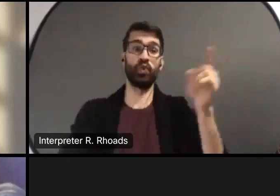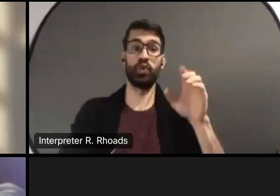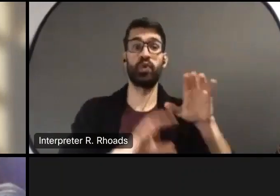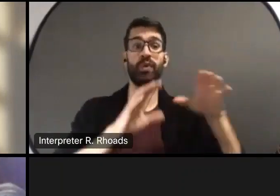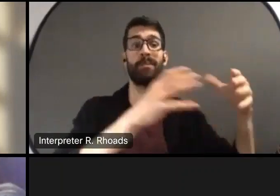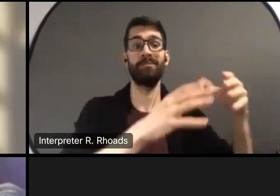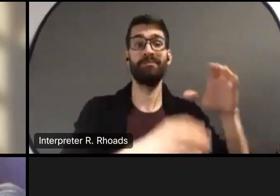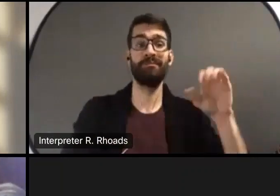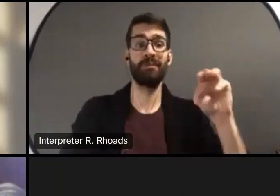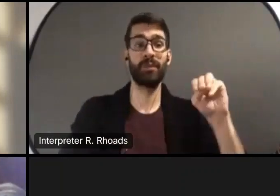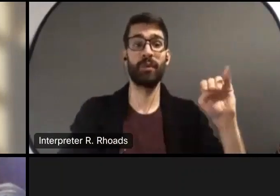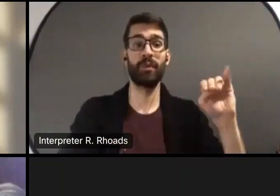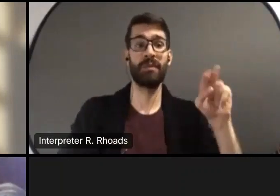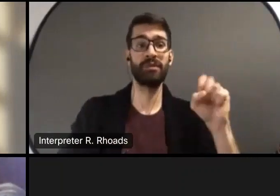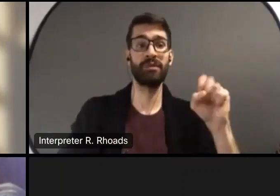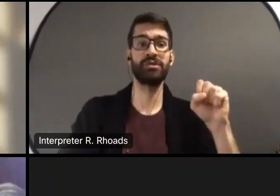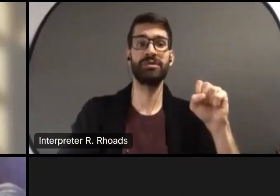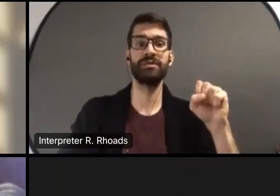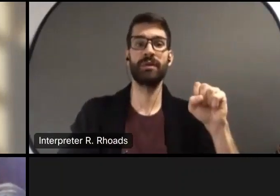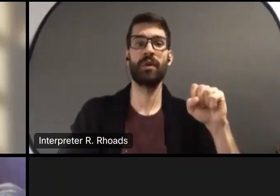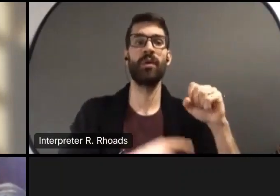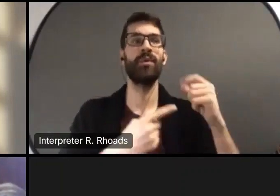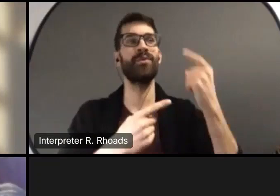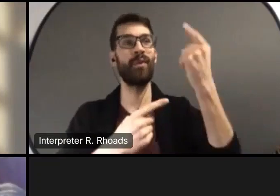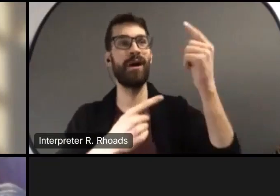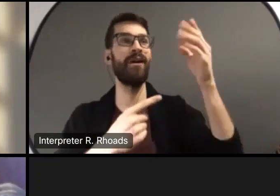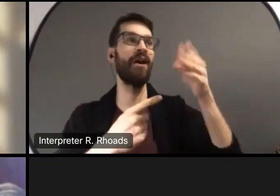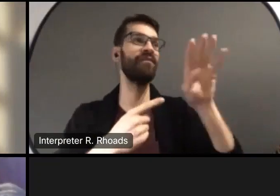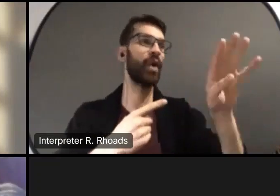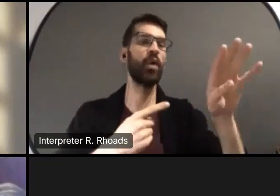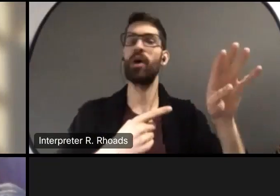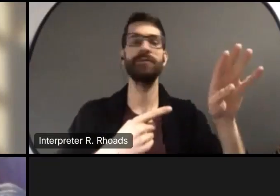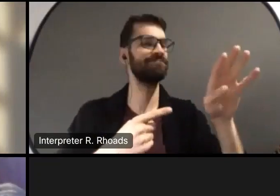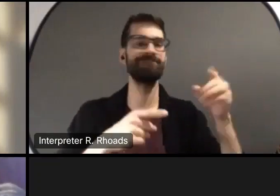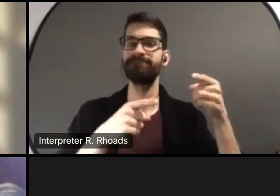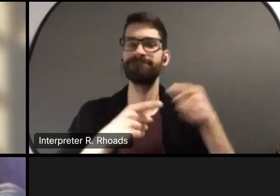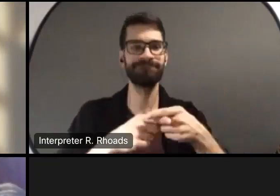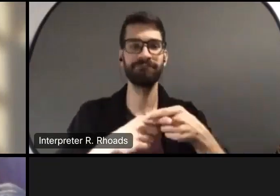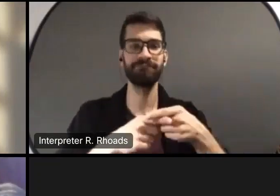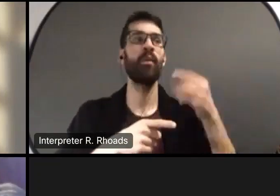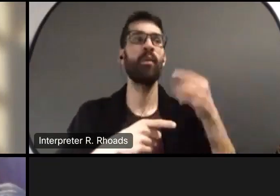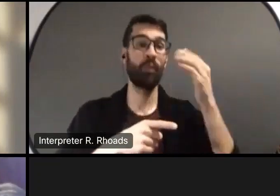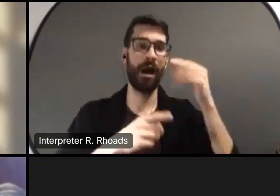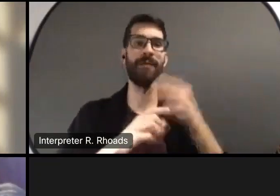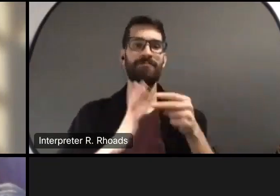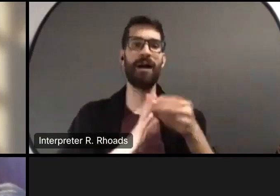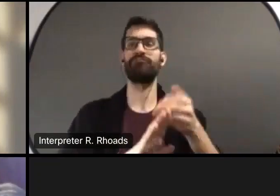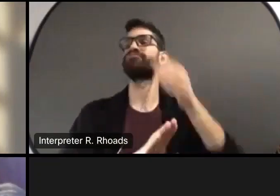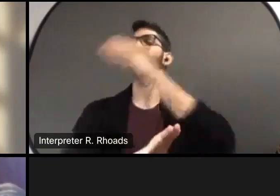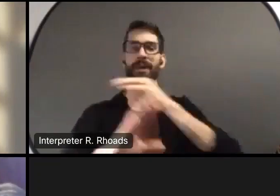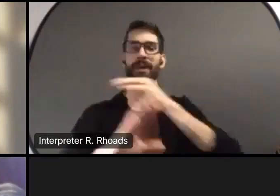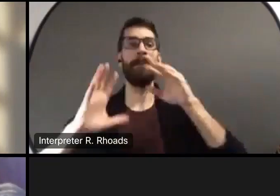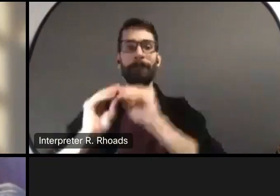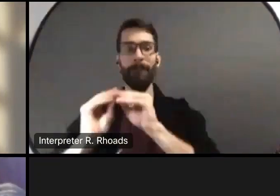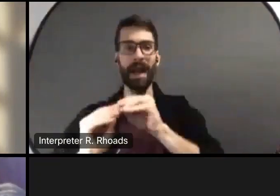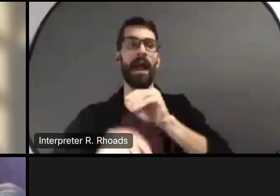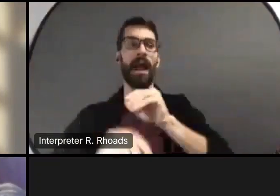doesn't really work [for noticing the first meeting] because ... (Campbell) we have to have had a meeting already (Boese) you have to have a meeting to designate what that fourth